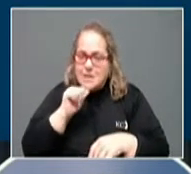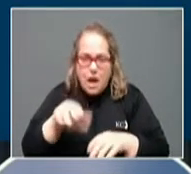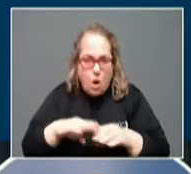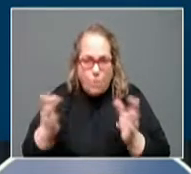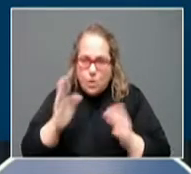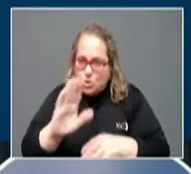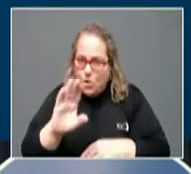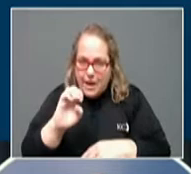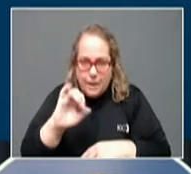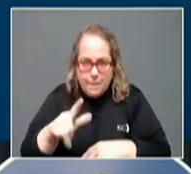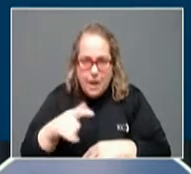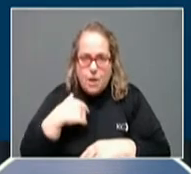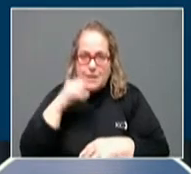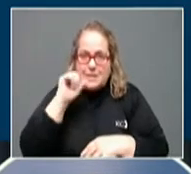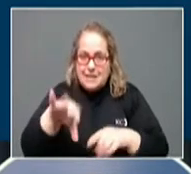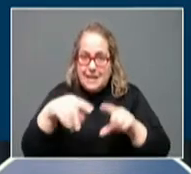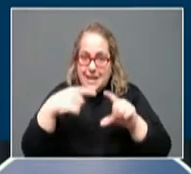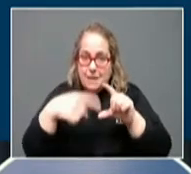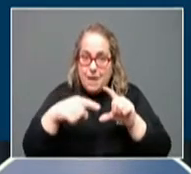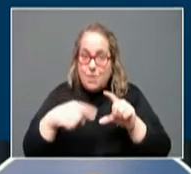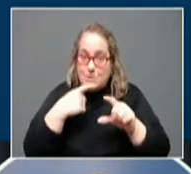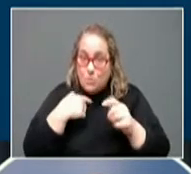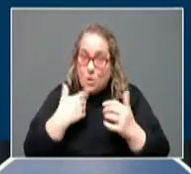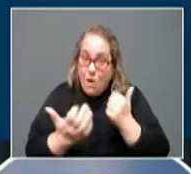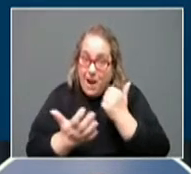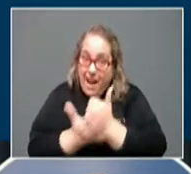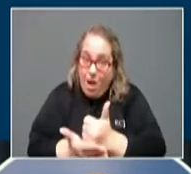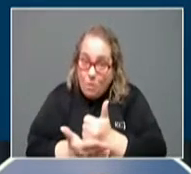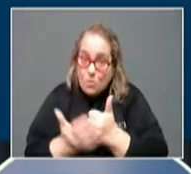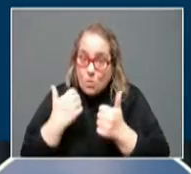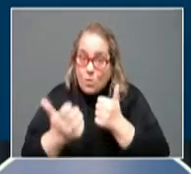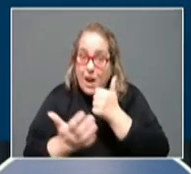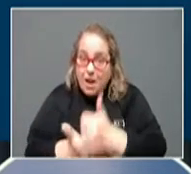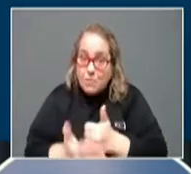And I was saying we want to help. We want to check to see if you qualify for